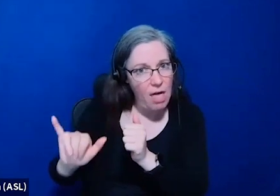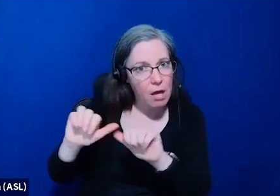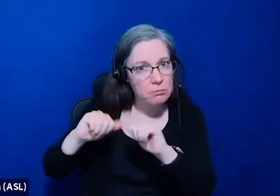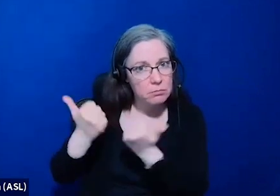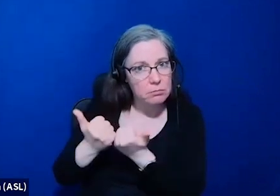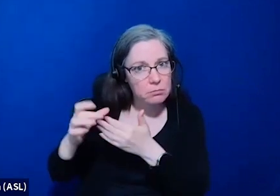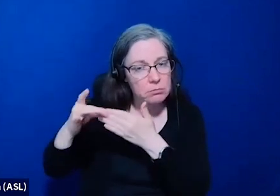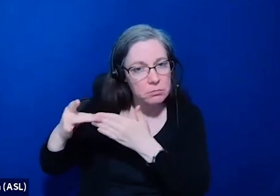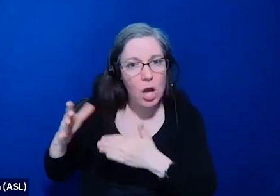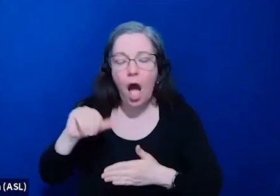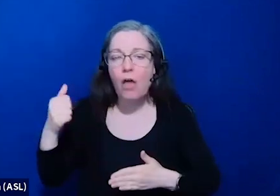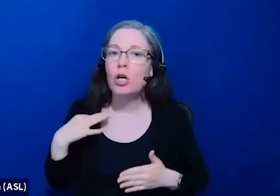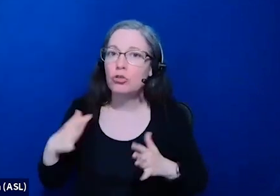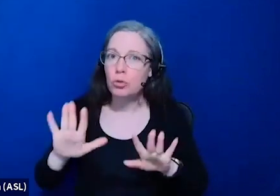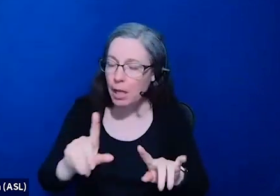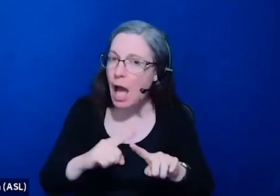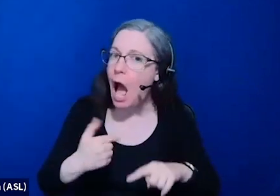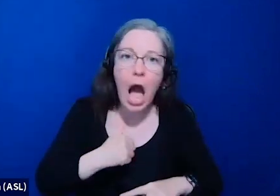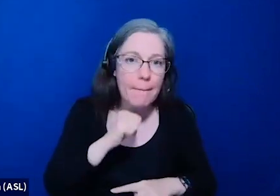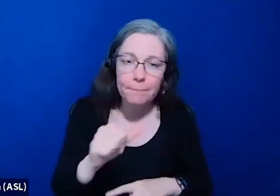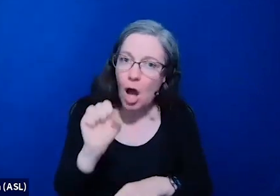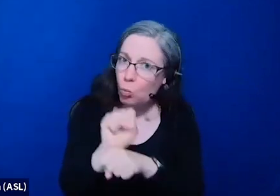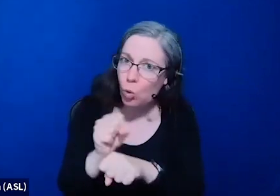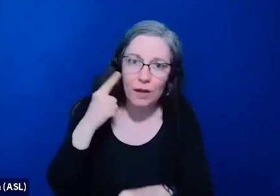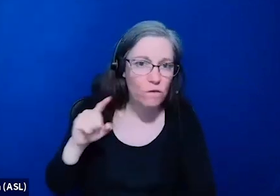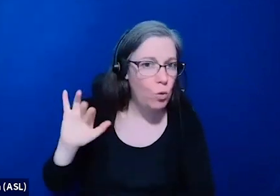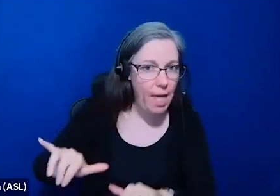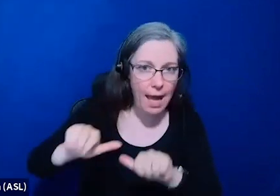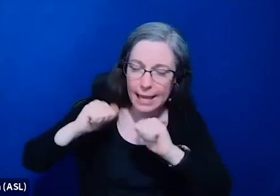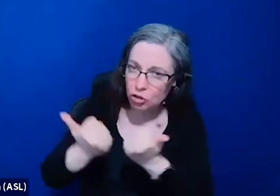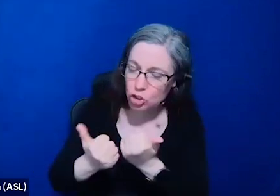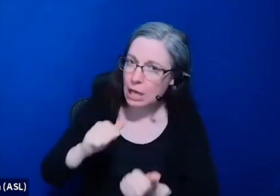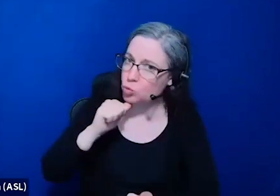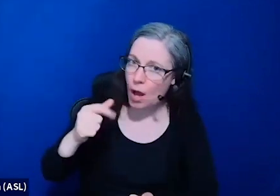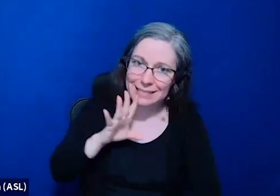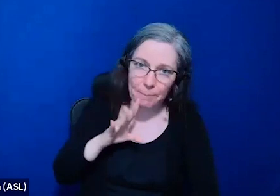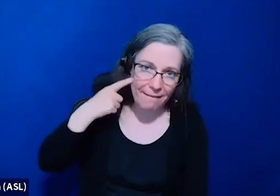I'm not affiliated with the agency, and I don't speak on behalf of them, so this is my personal perspective.